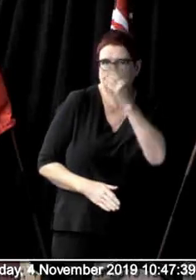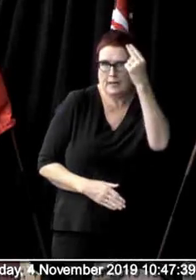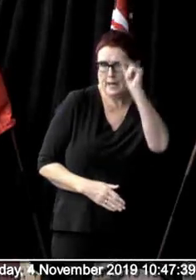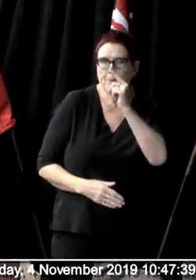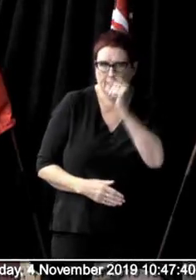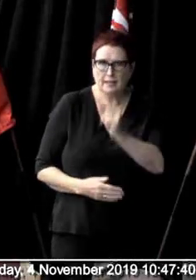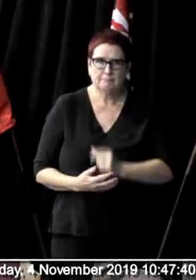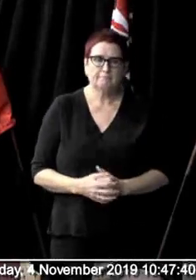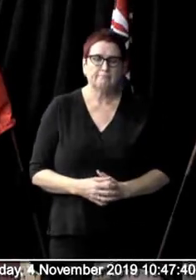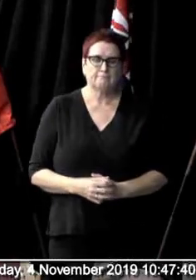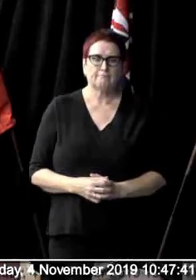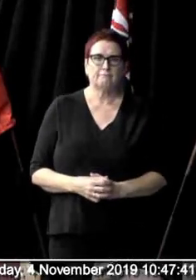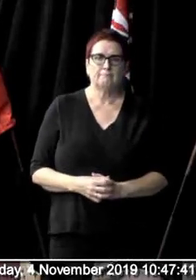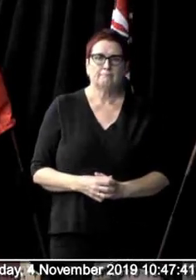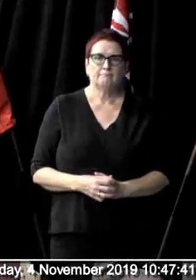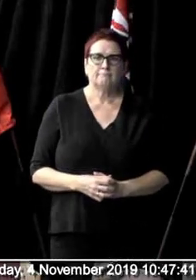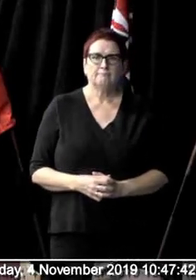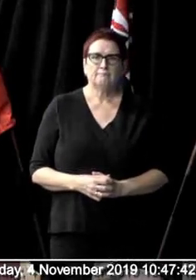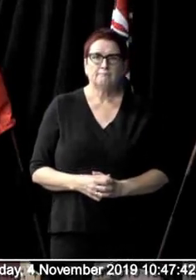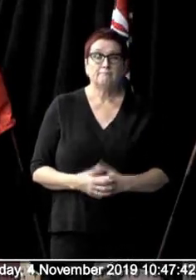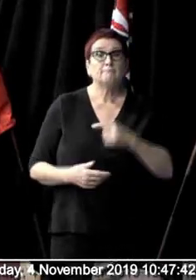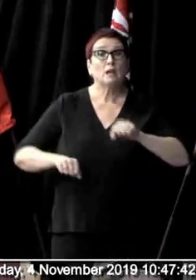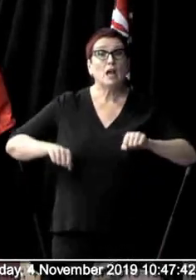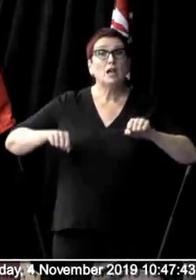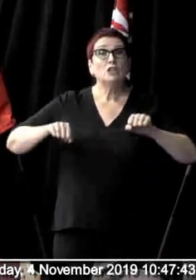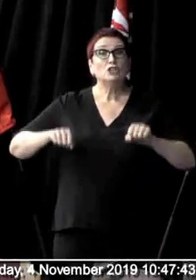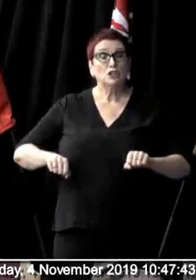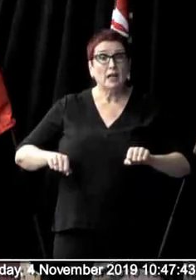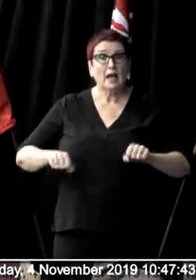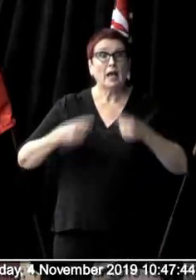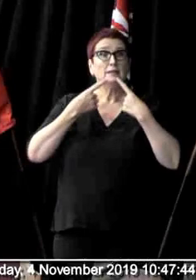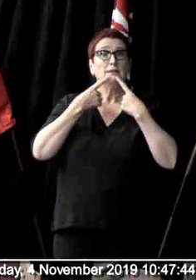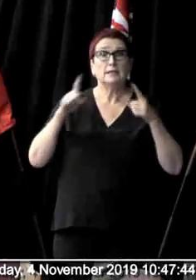In this regard, I note that the Chair has issued a nonpublication order which